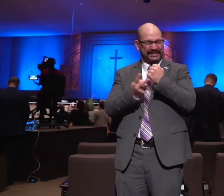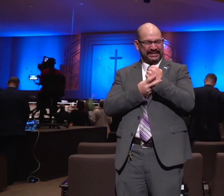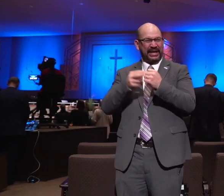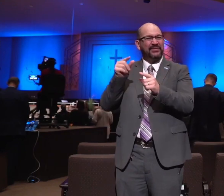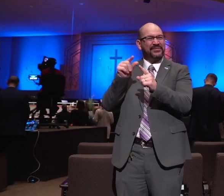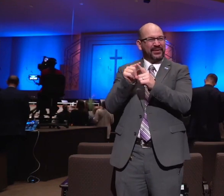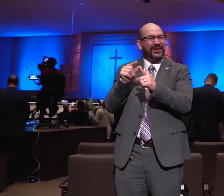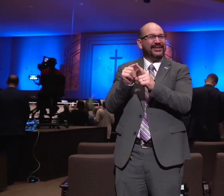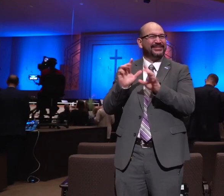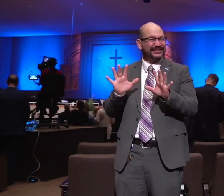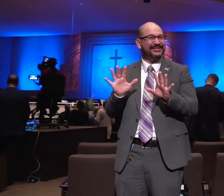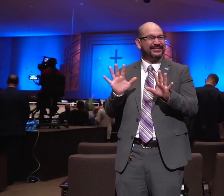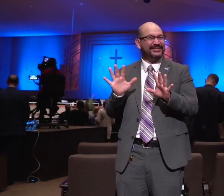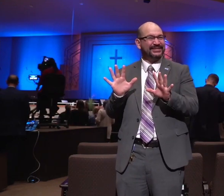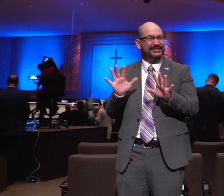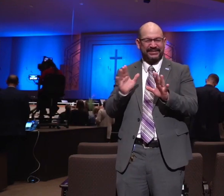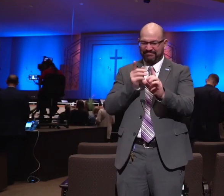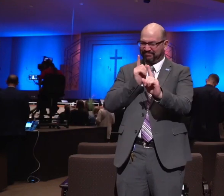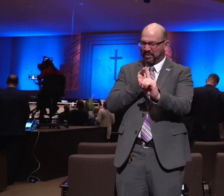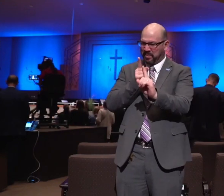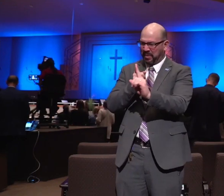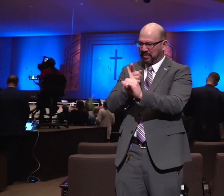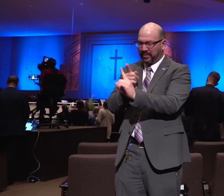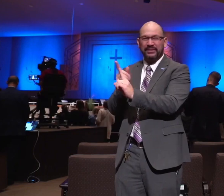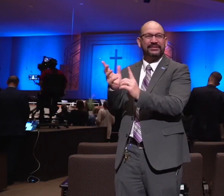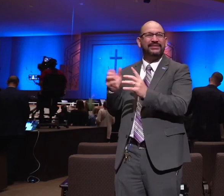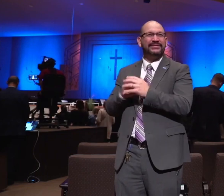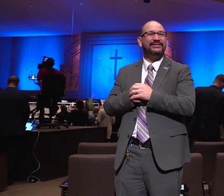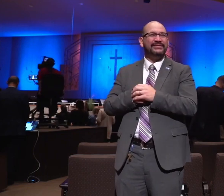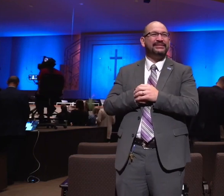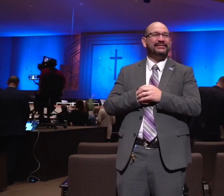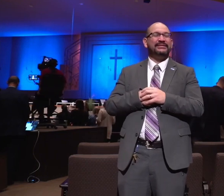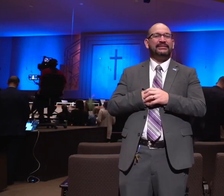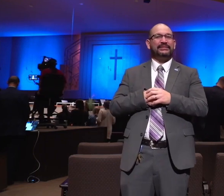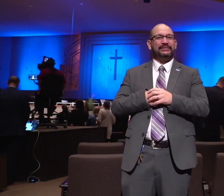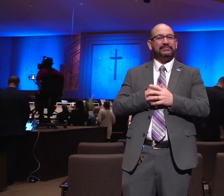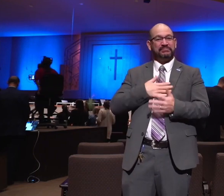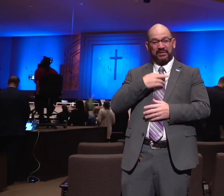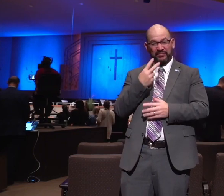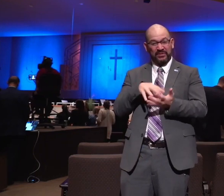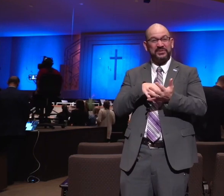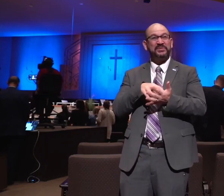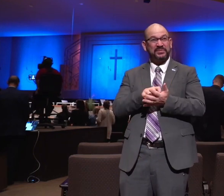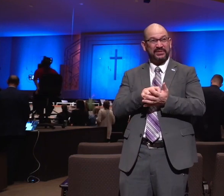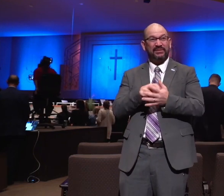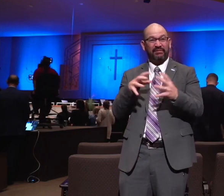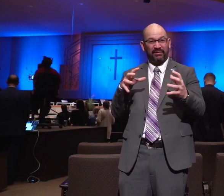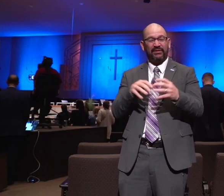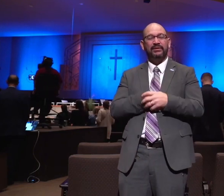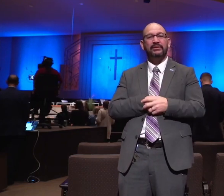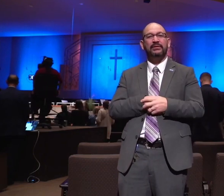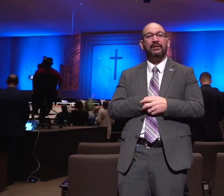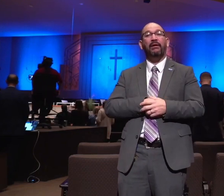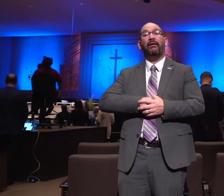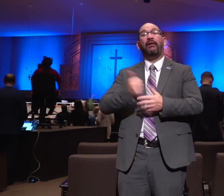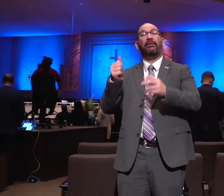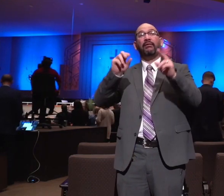and so glad the Lord's helping my voice this is the best it's been